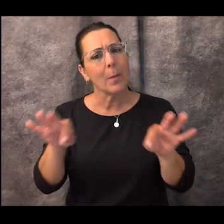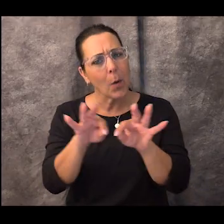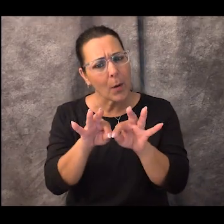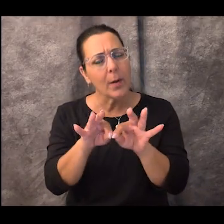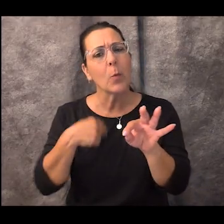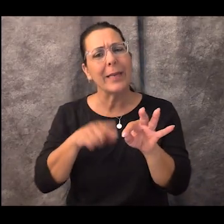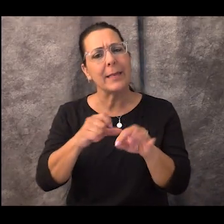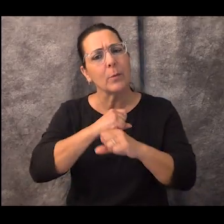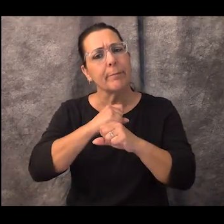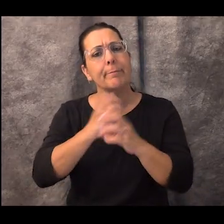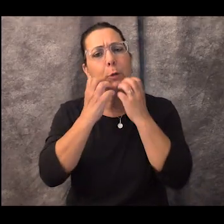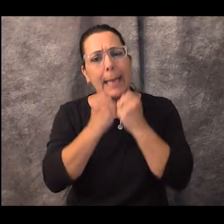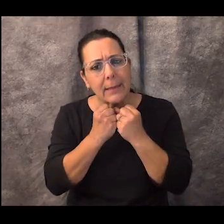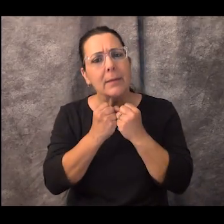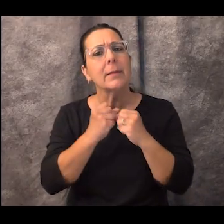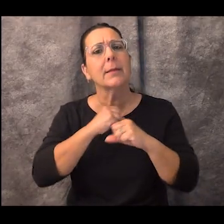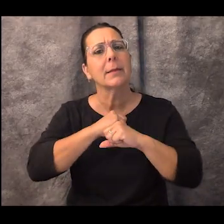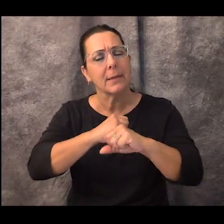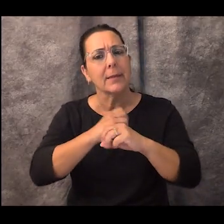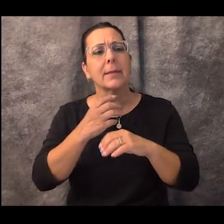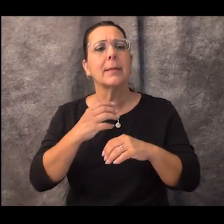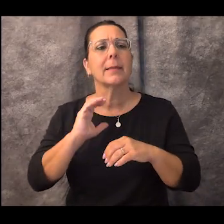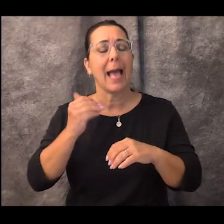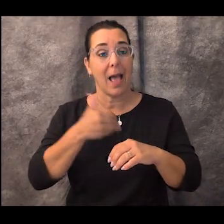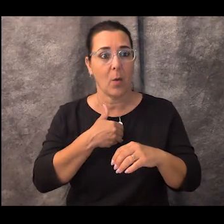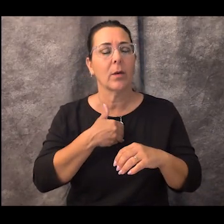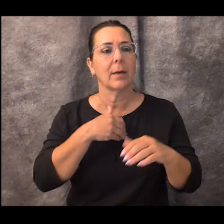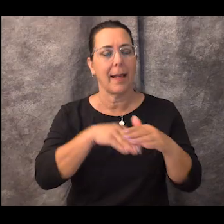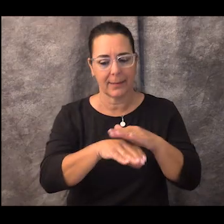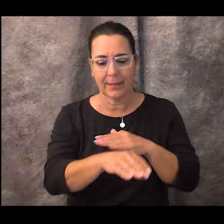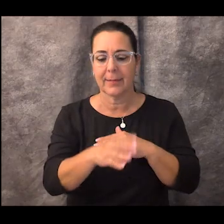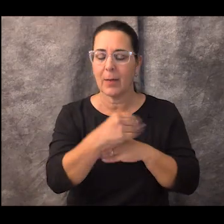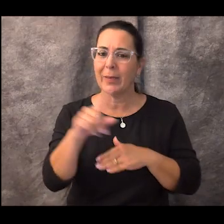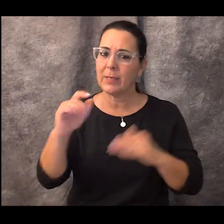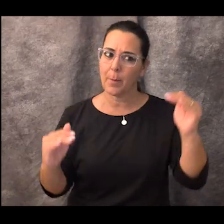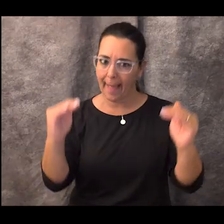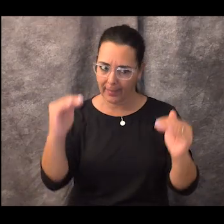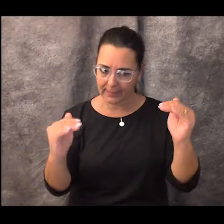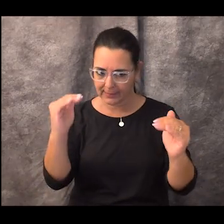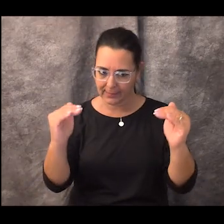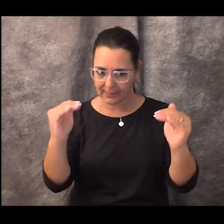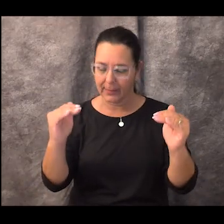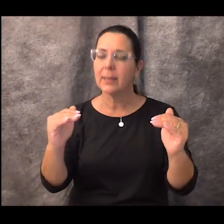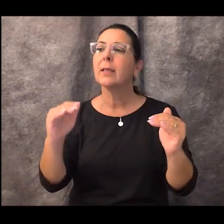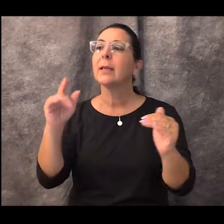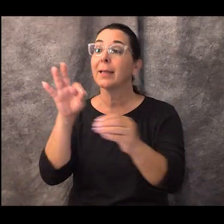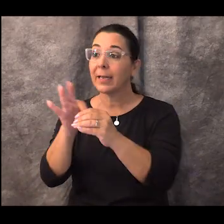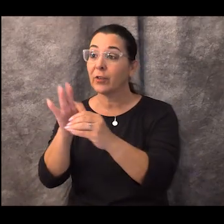And it's really important to balance the need to make sure our elections are secure with making sure that they're accessible.